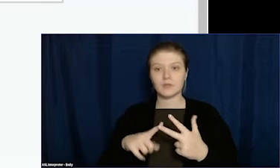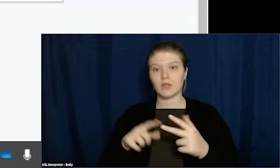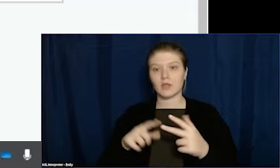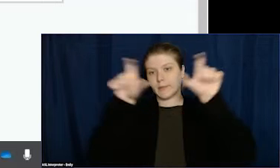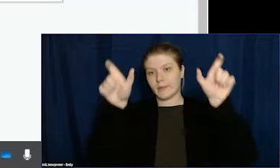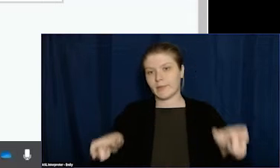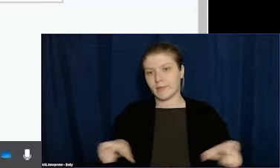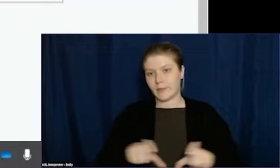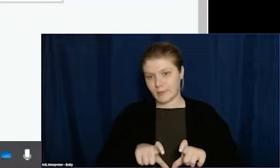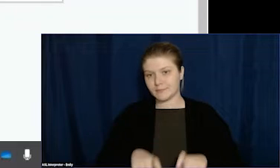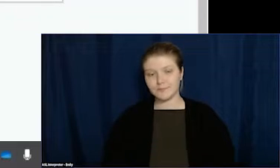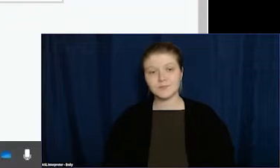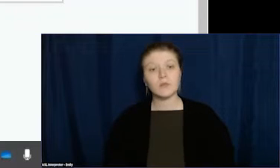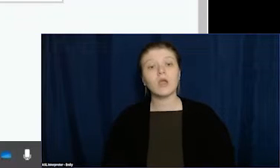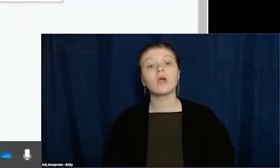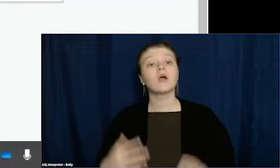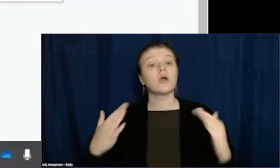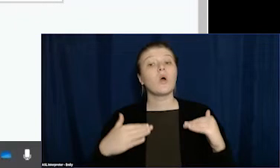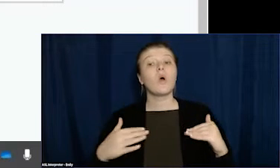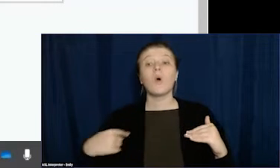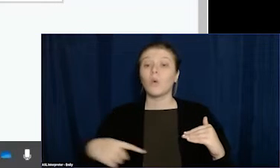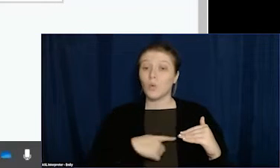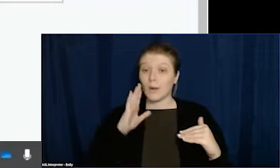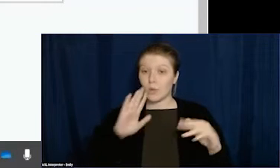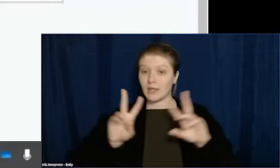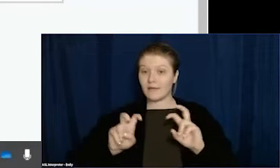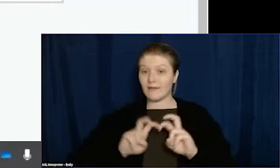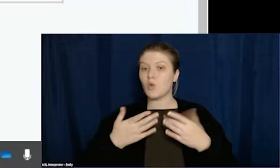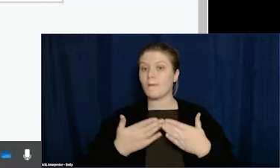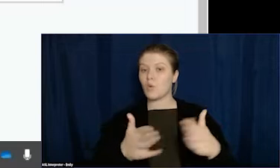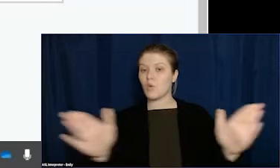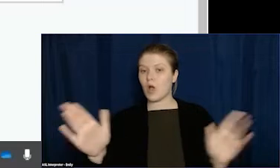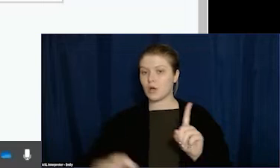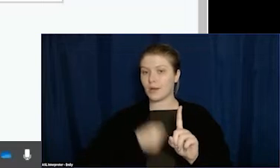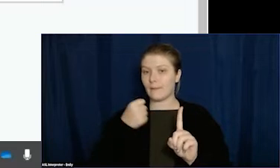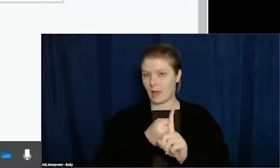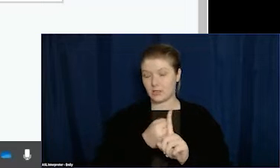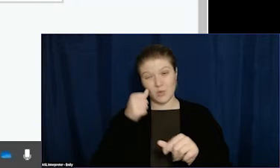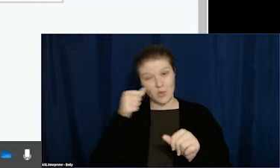And remember, broader impacts must be its own header on its own line with no other text around it.